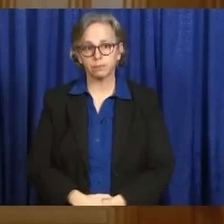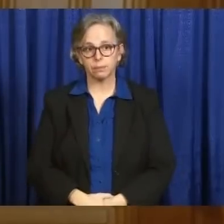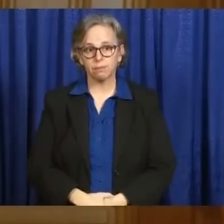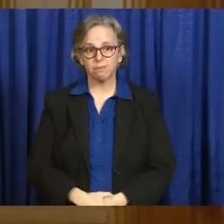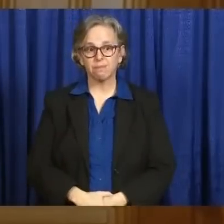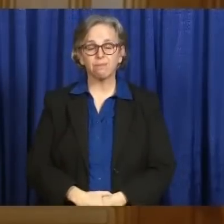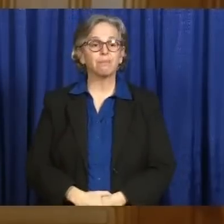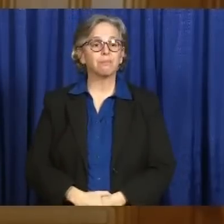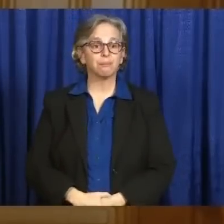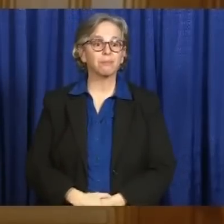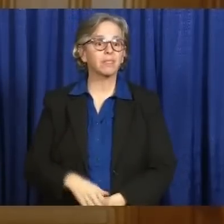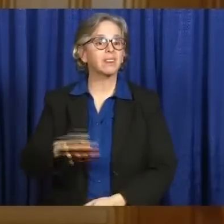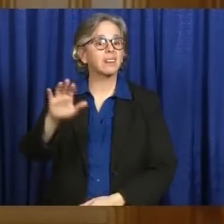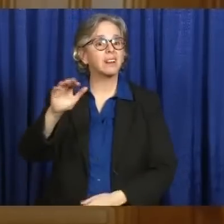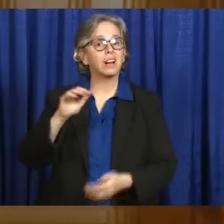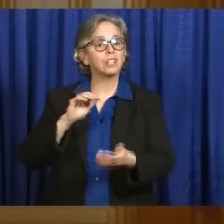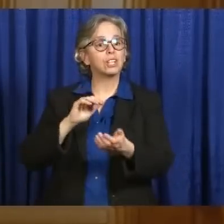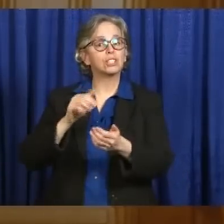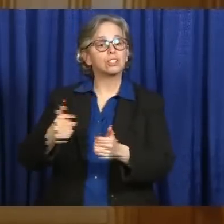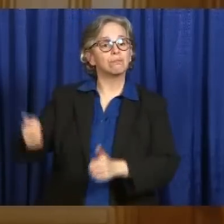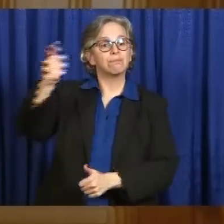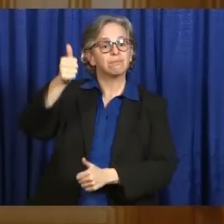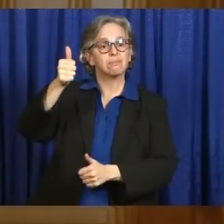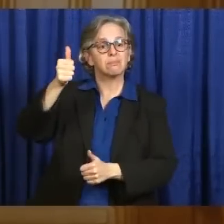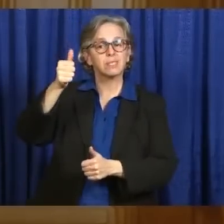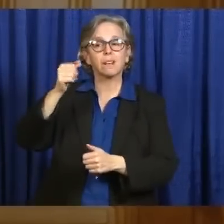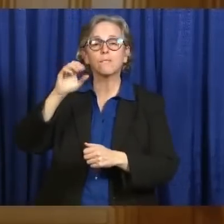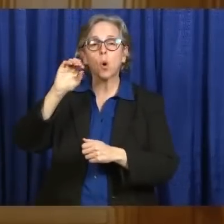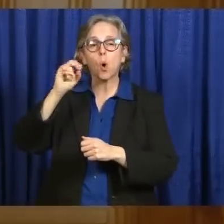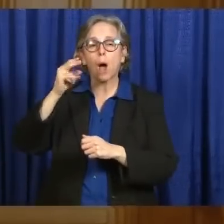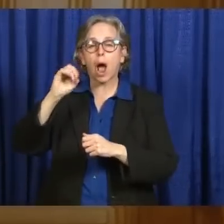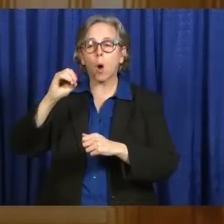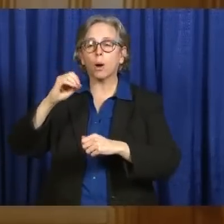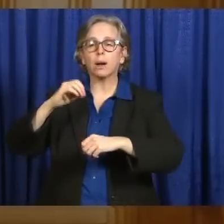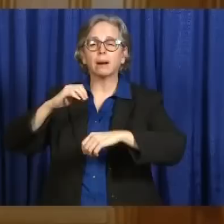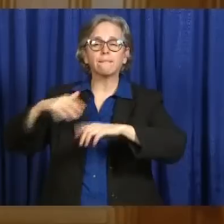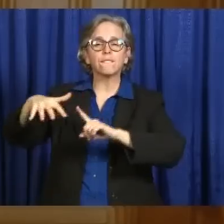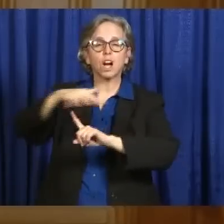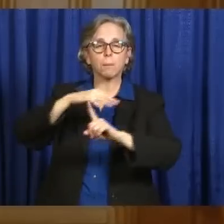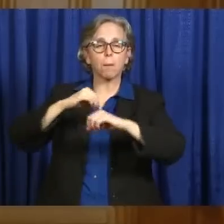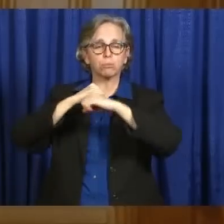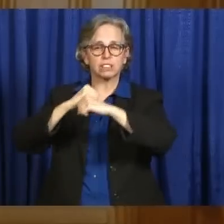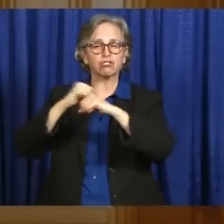BACK TO US WITH THOSE ADDITIONAL INDIVIDUALS.